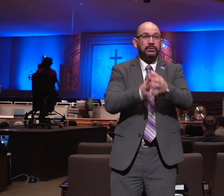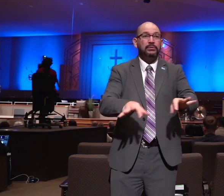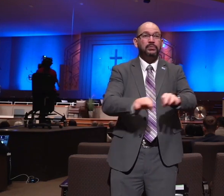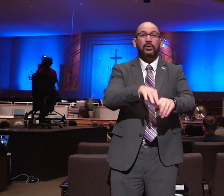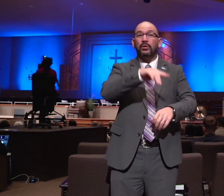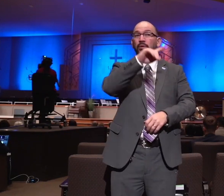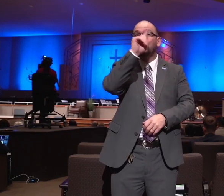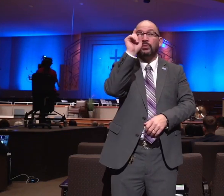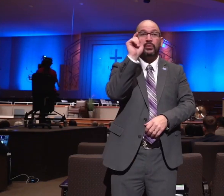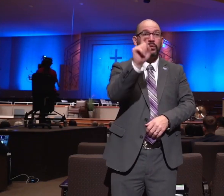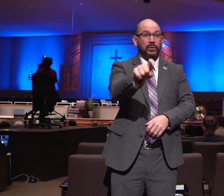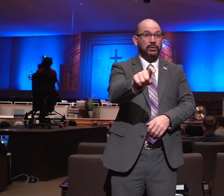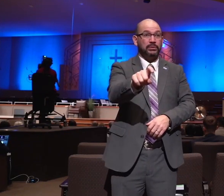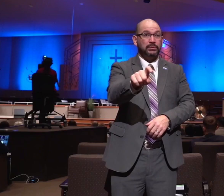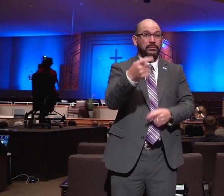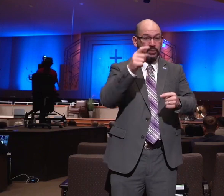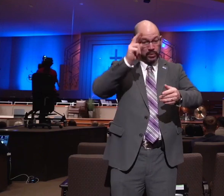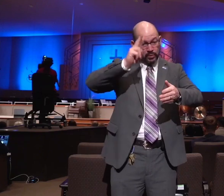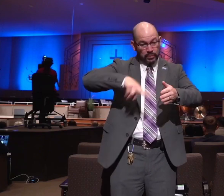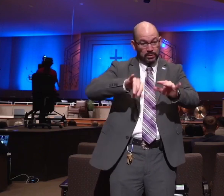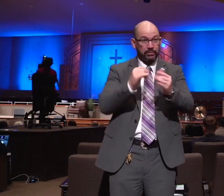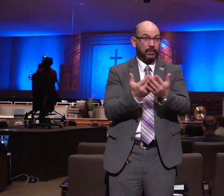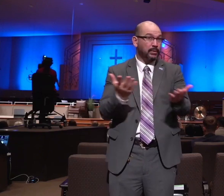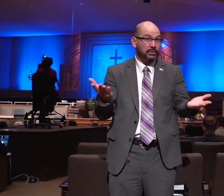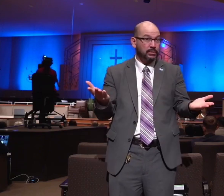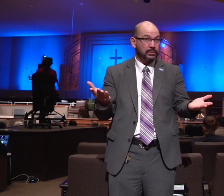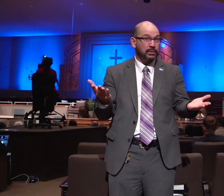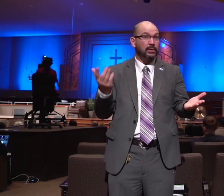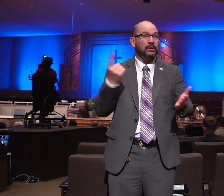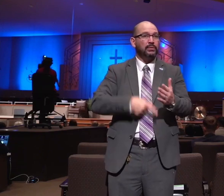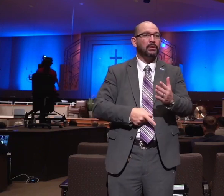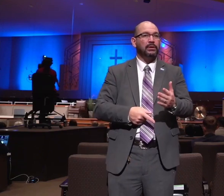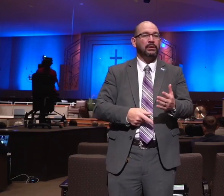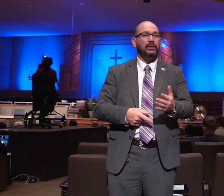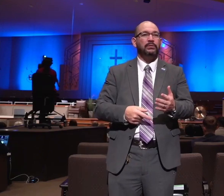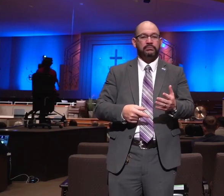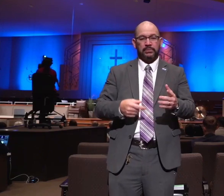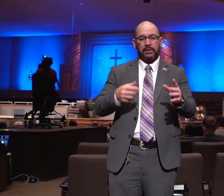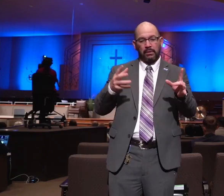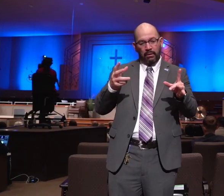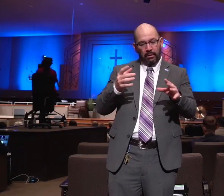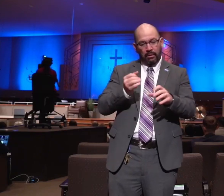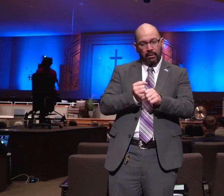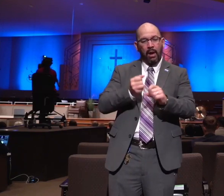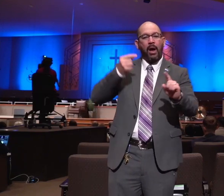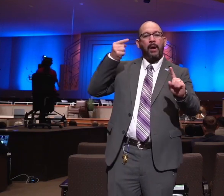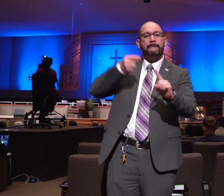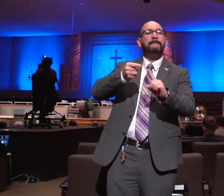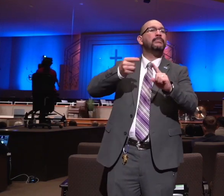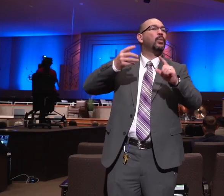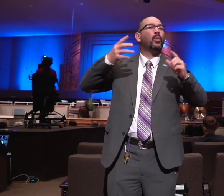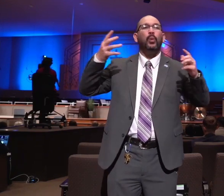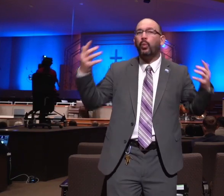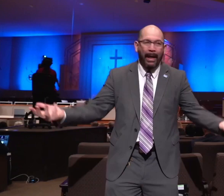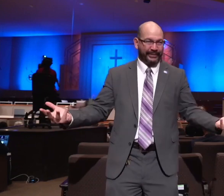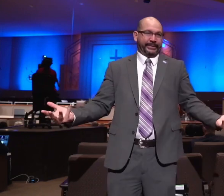ask when you read the Bible is so what